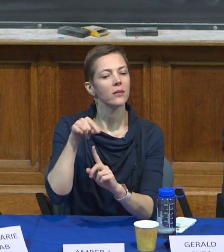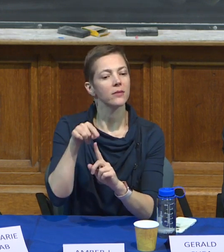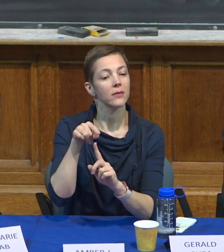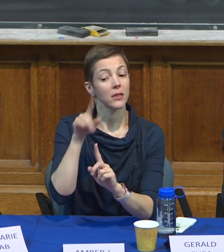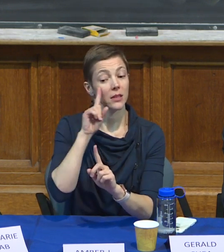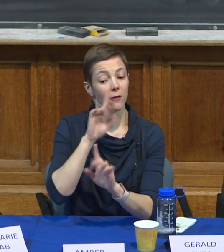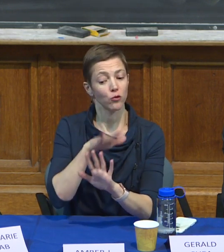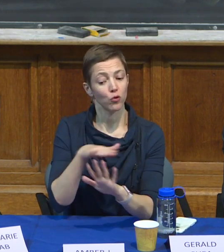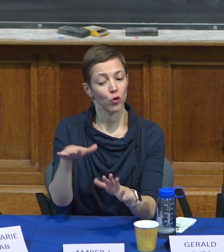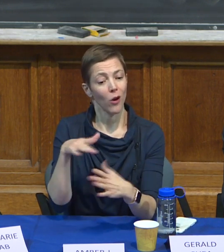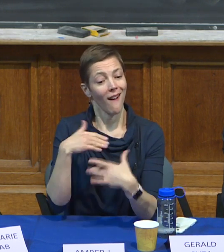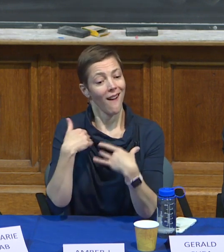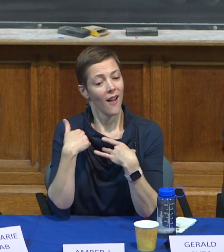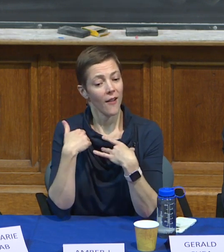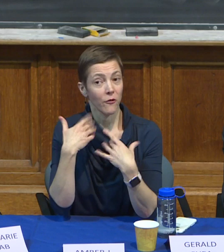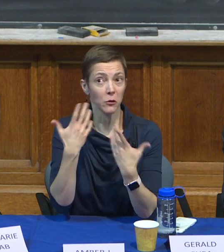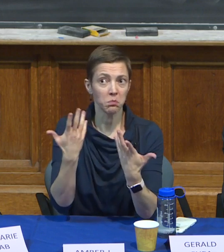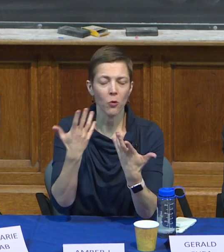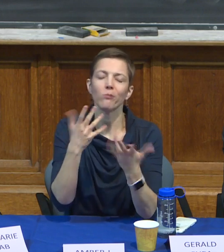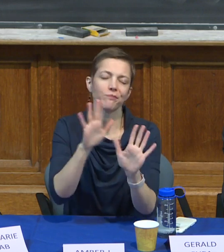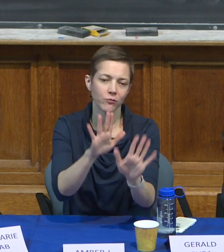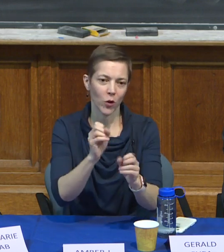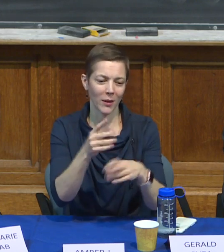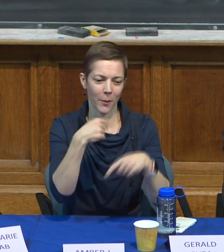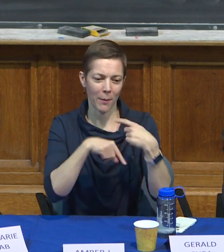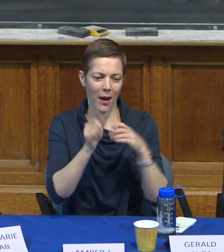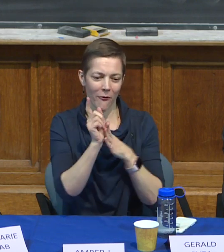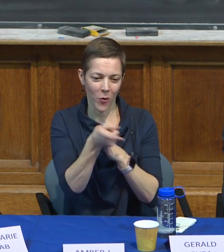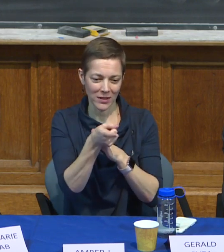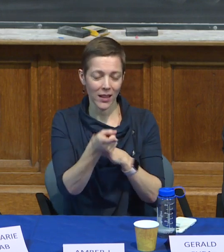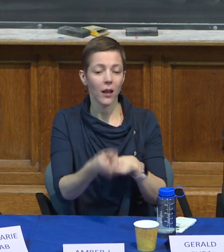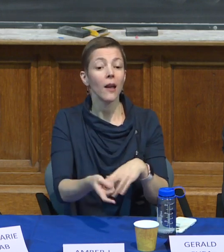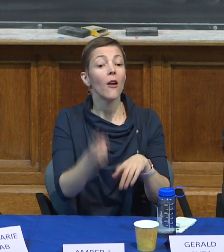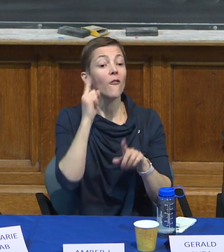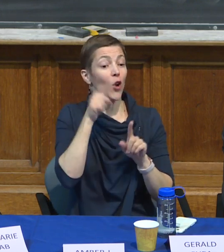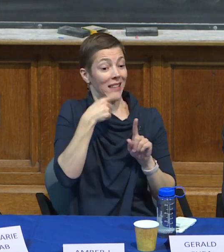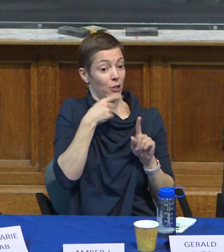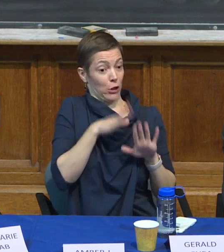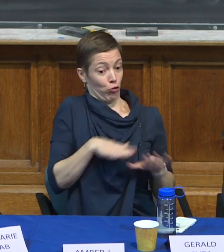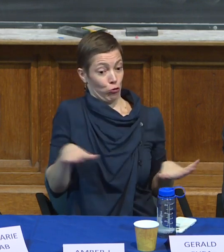Because the written language does not track with the Sign Language that they use. Let me just back up for just a minute.